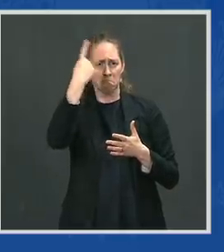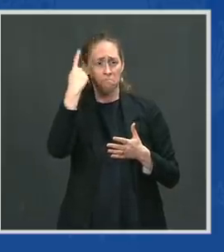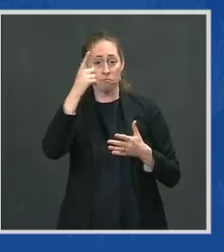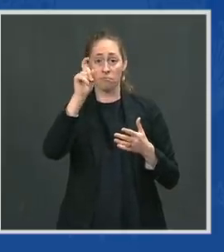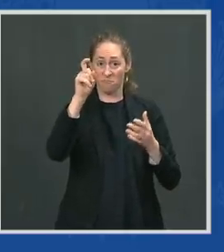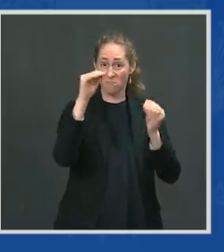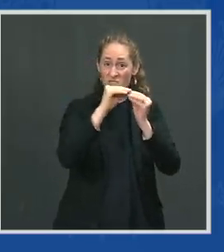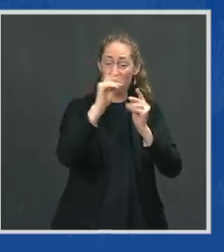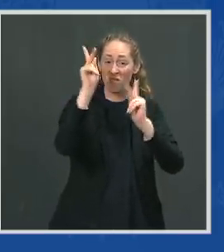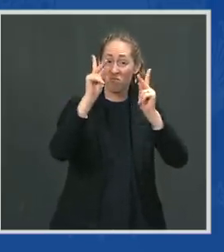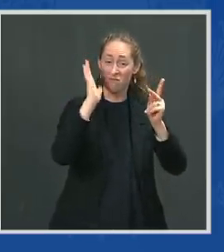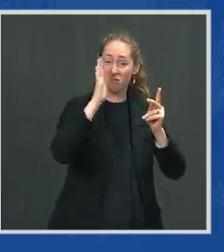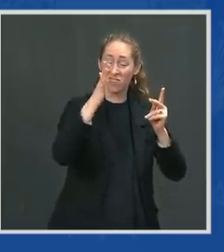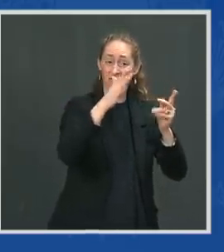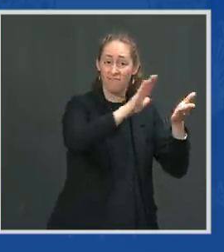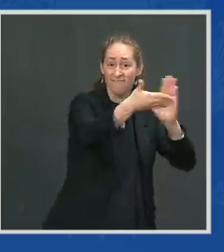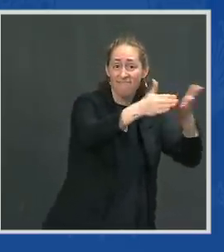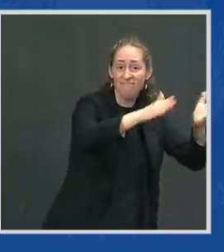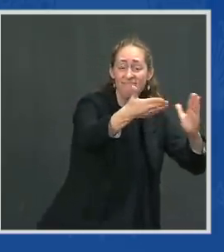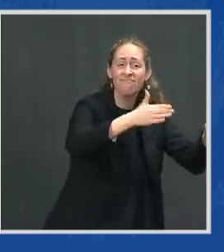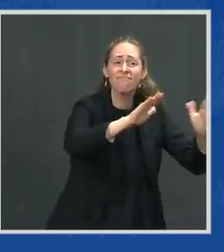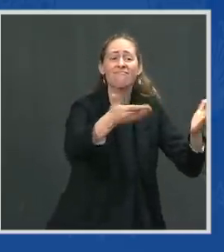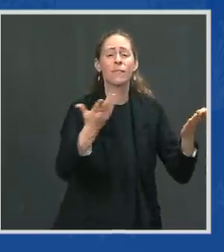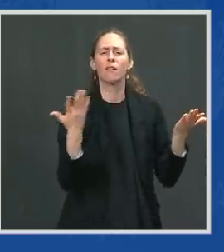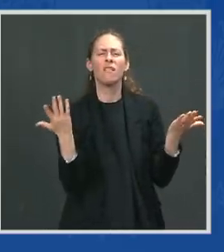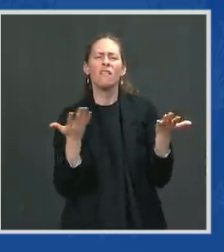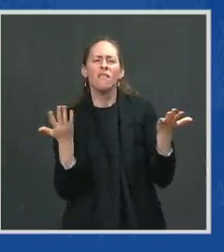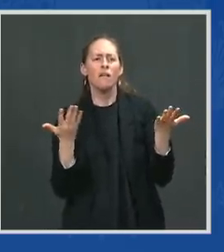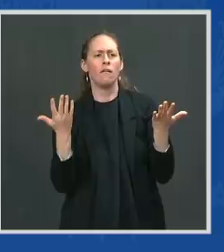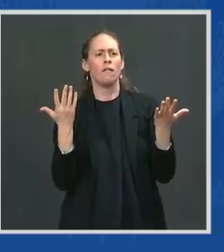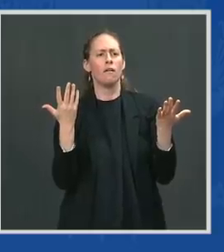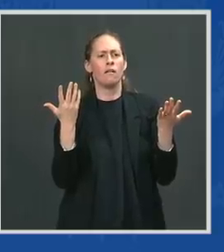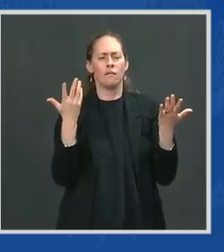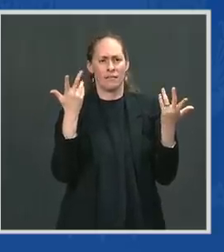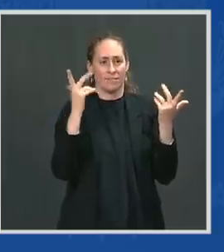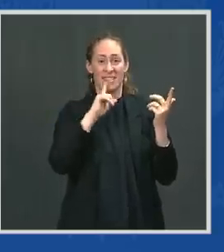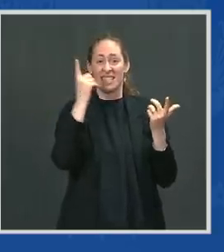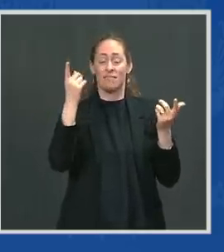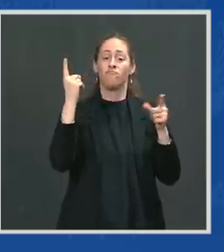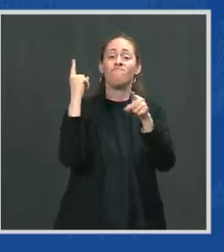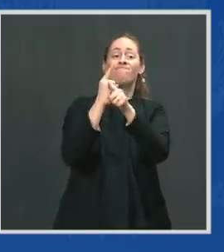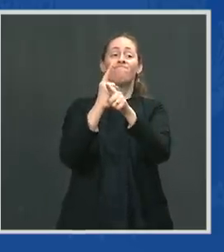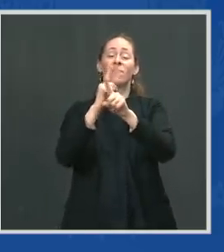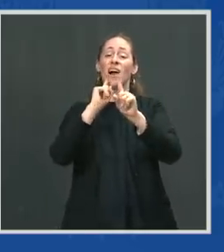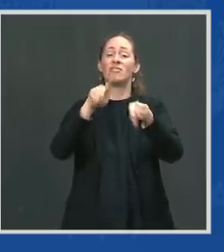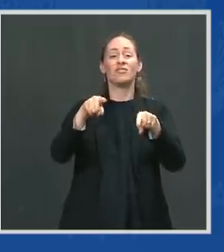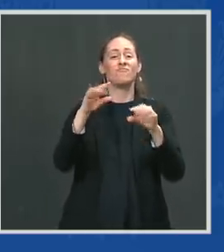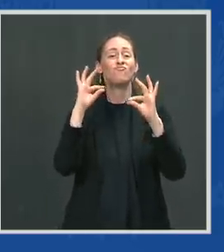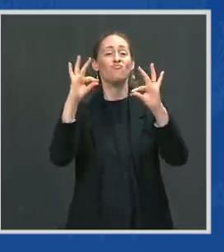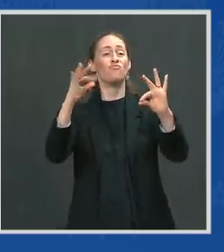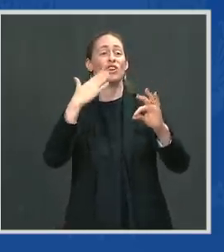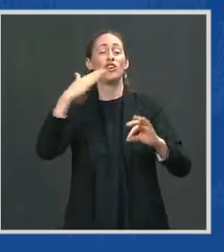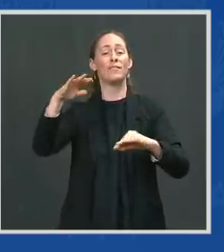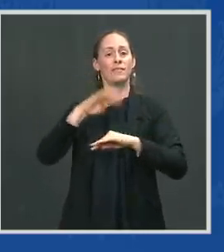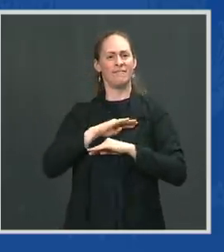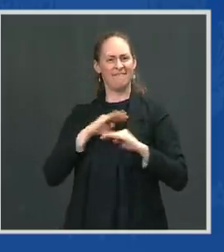I'm not hearing any good answers to these questions. And if you can't answer them, in my view, we should not stay.